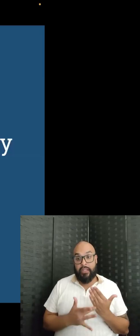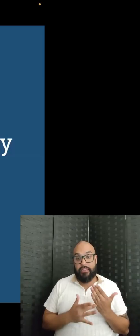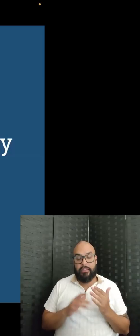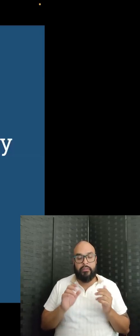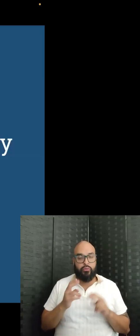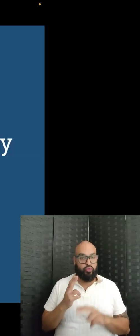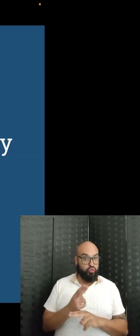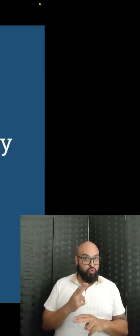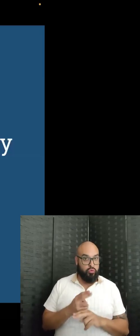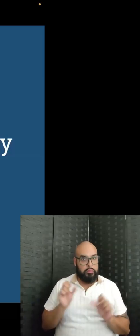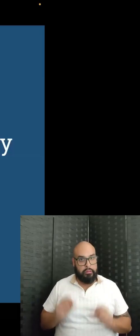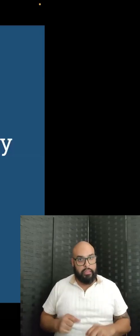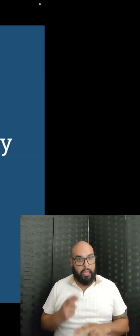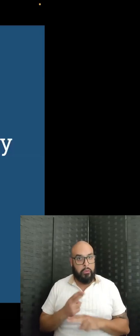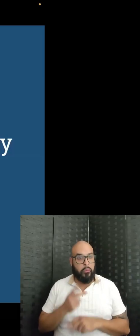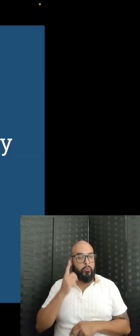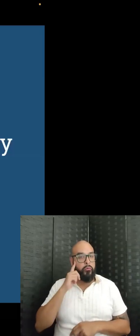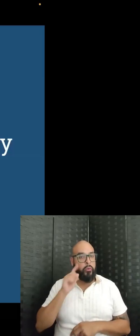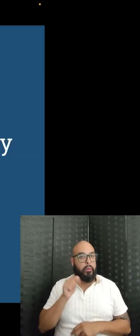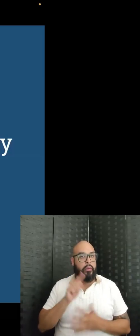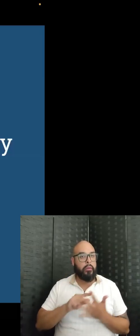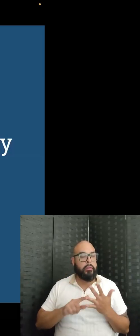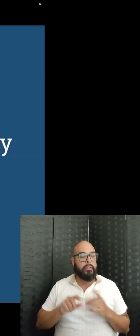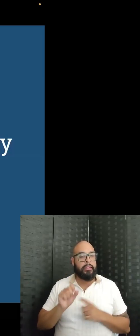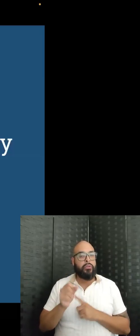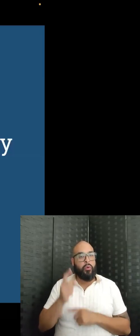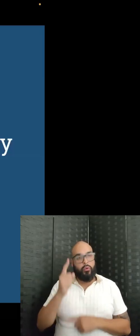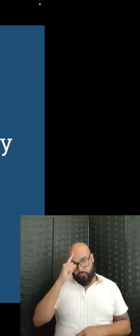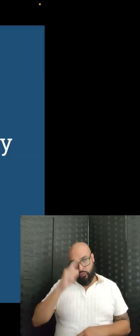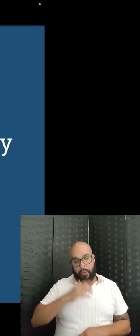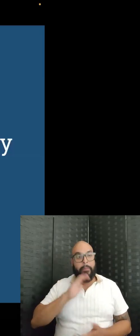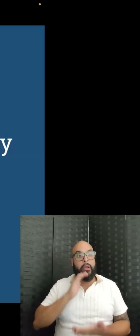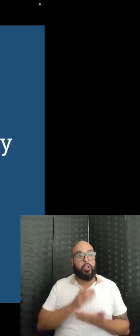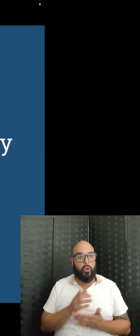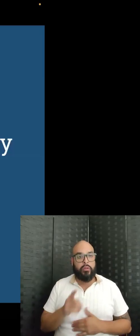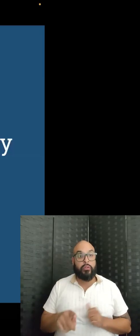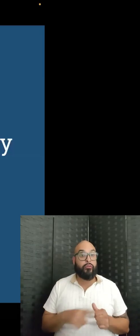So the first slide just shows two different kinds of video magnifiers.